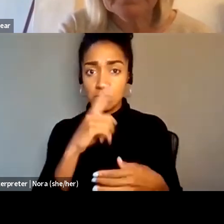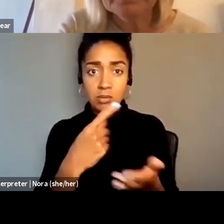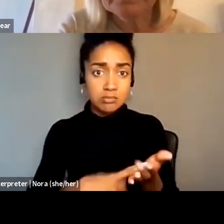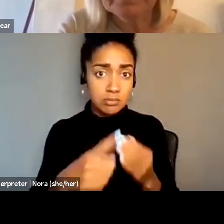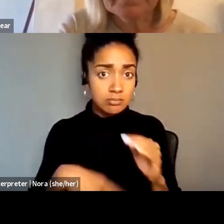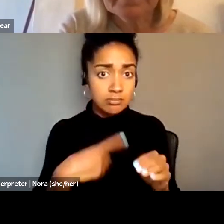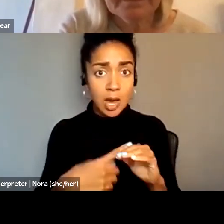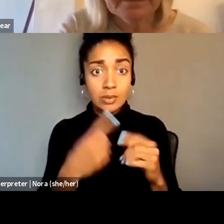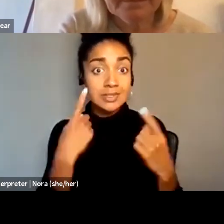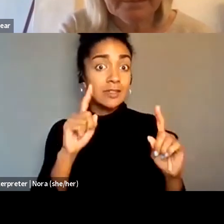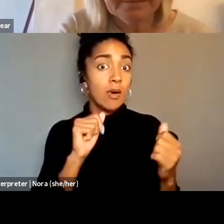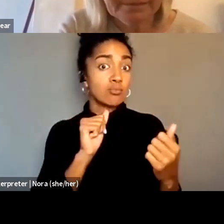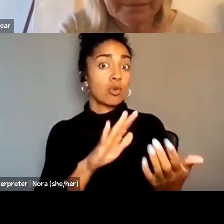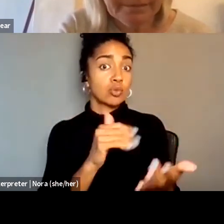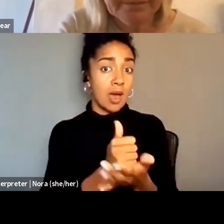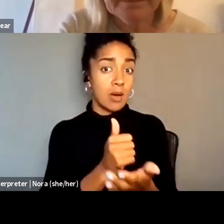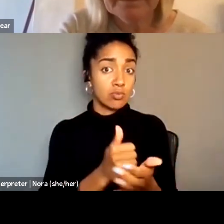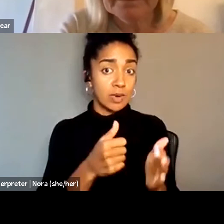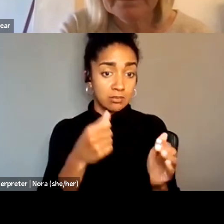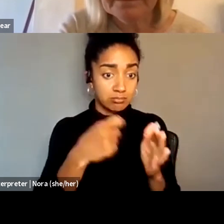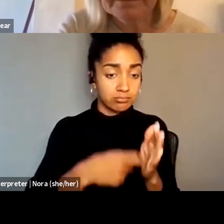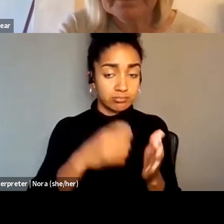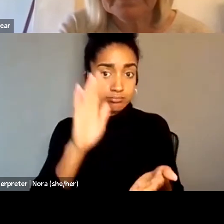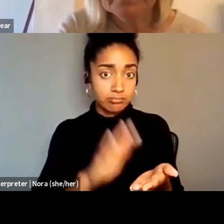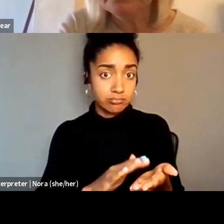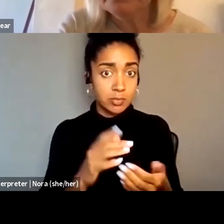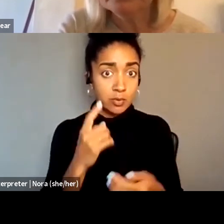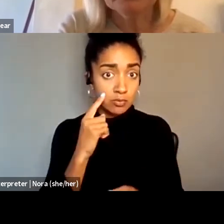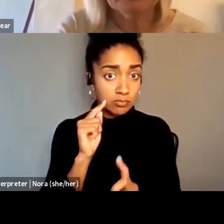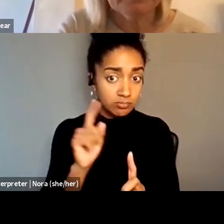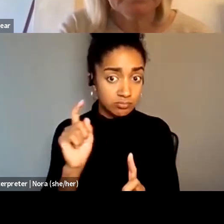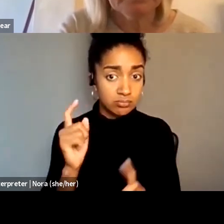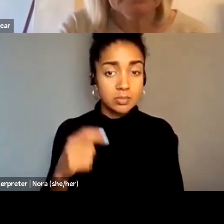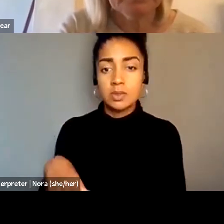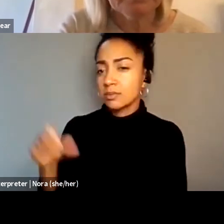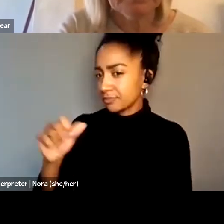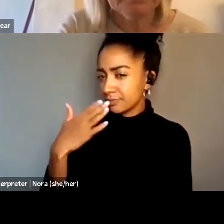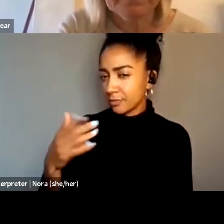I think the most cost-effective ways of mitigating education is to ensure that